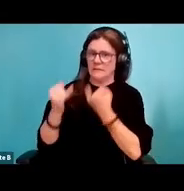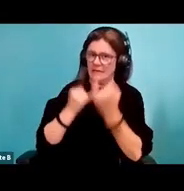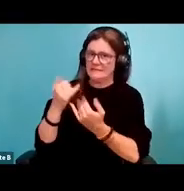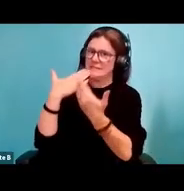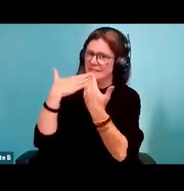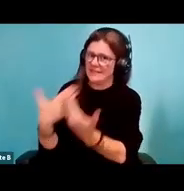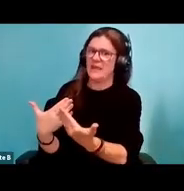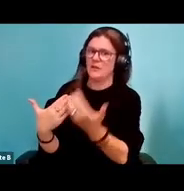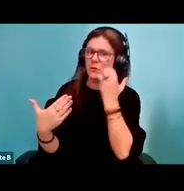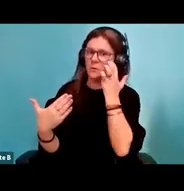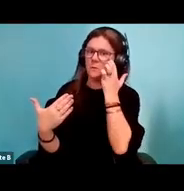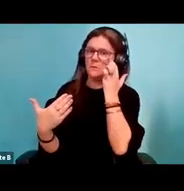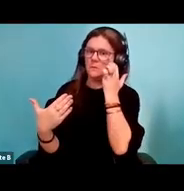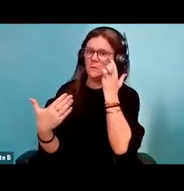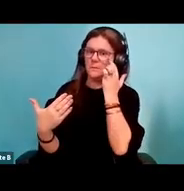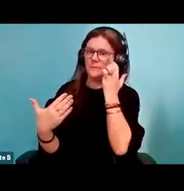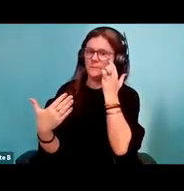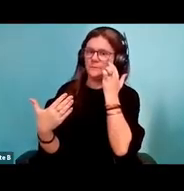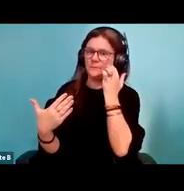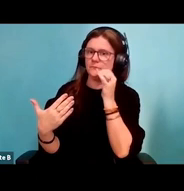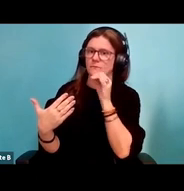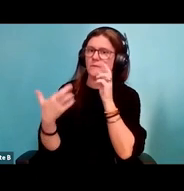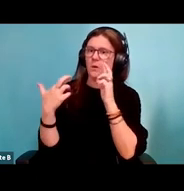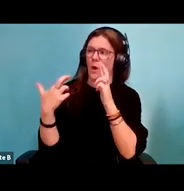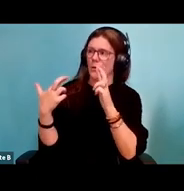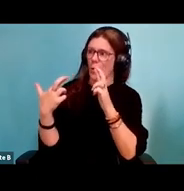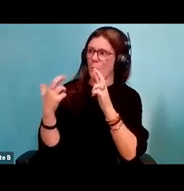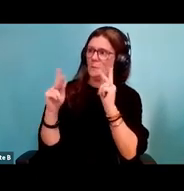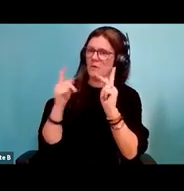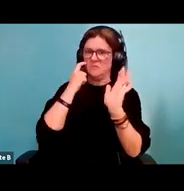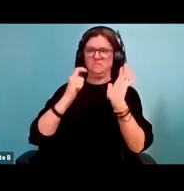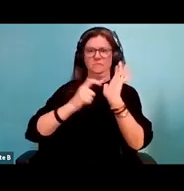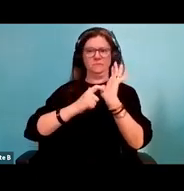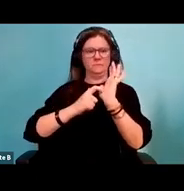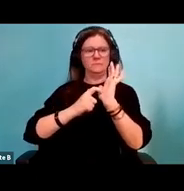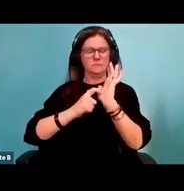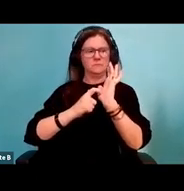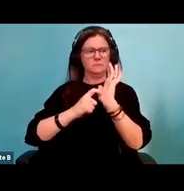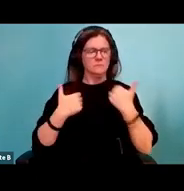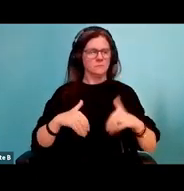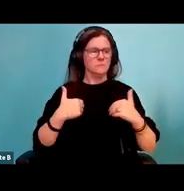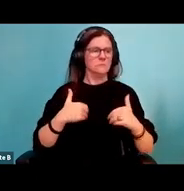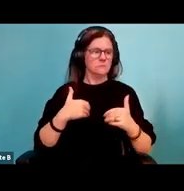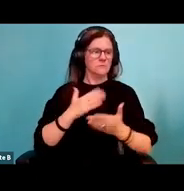and I hope that everyone takes note and really does reflect on some of the things that Dr.